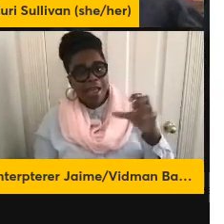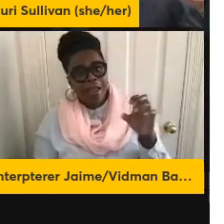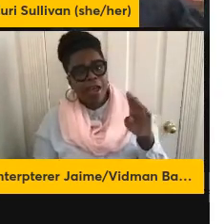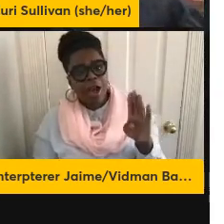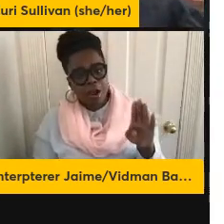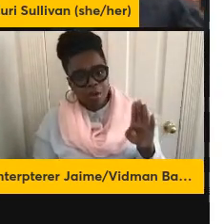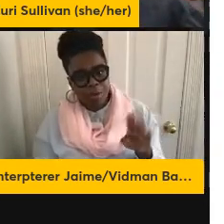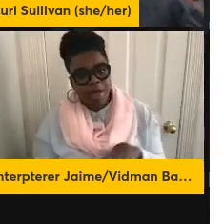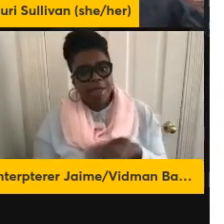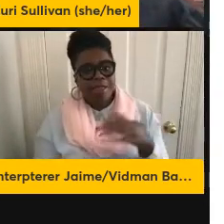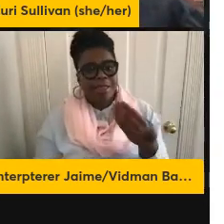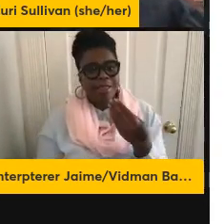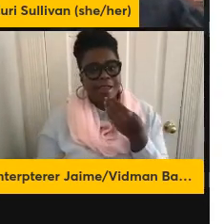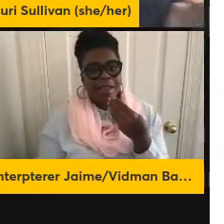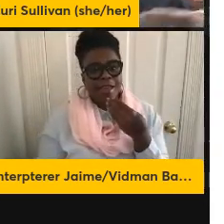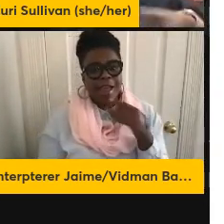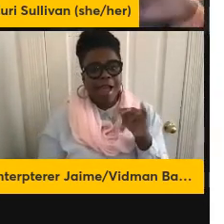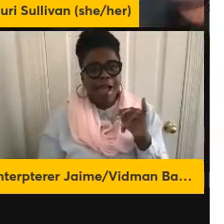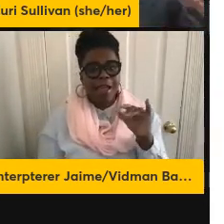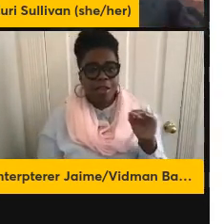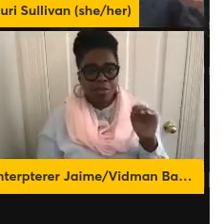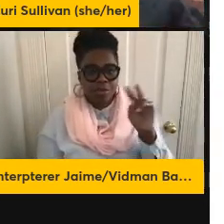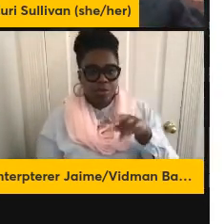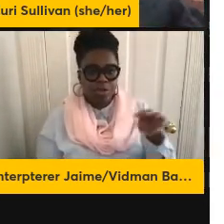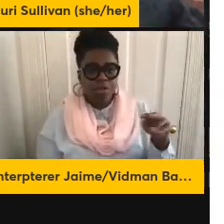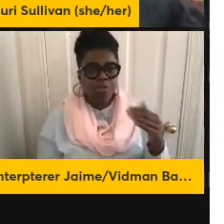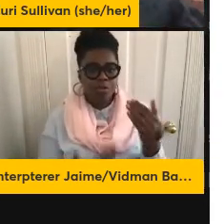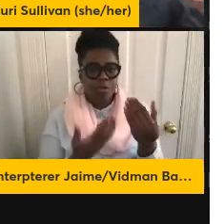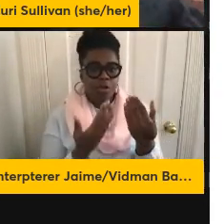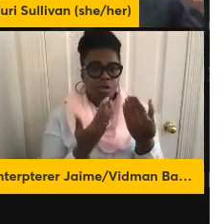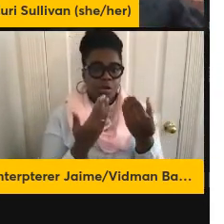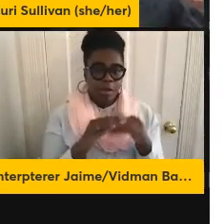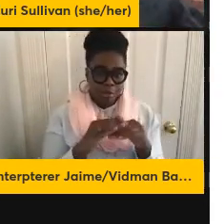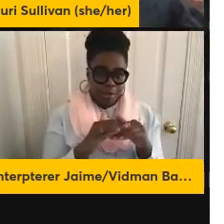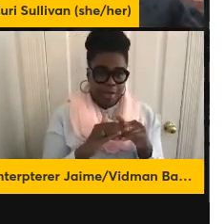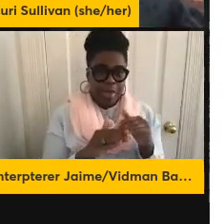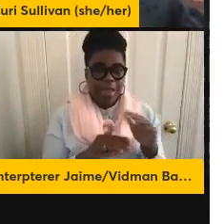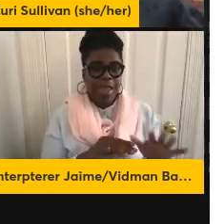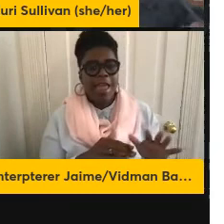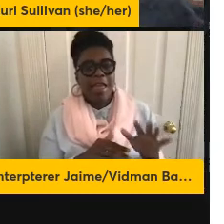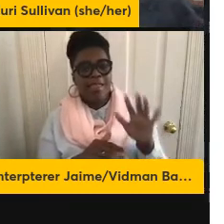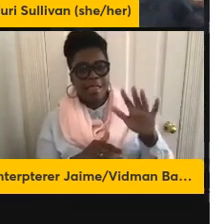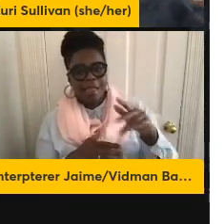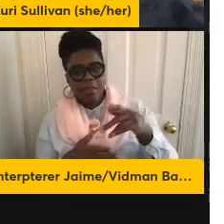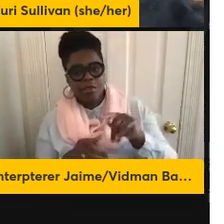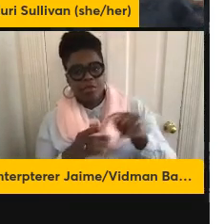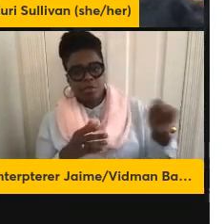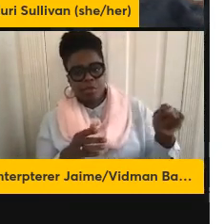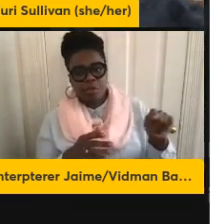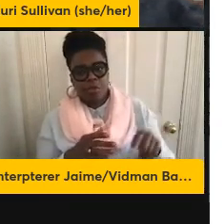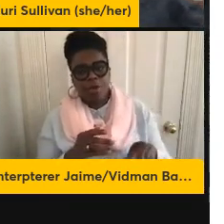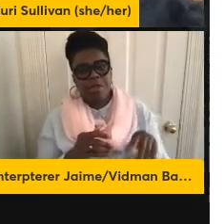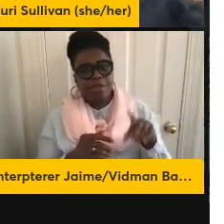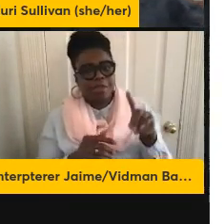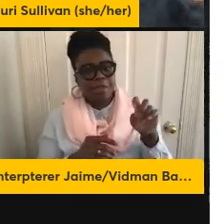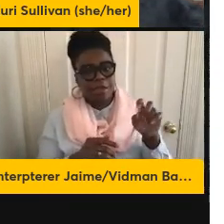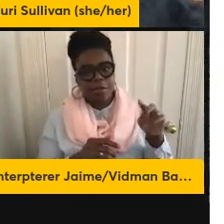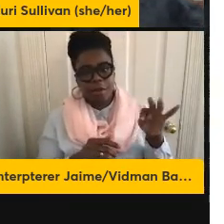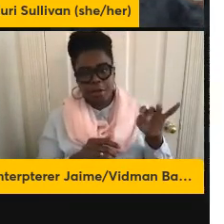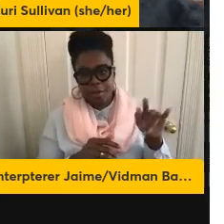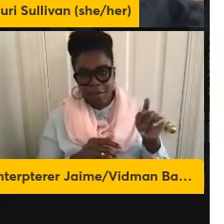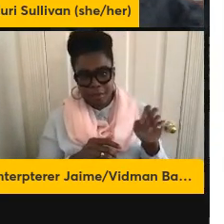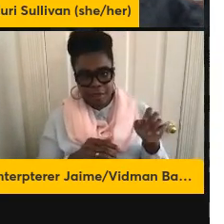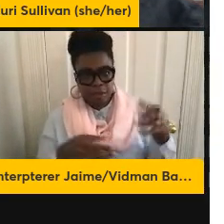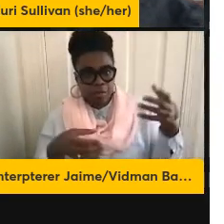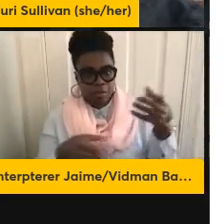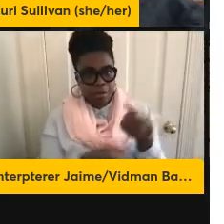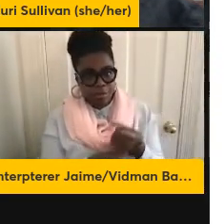the production of aisle 22 thereby dis inhibiting this carbohydrate transcriptional program. And so, to summarize, what